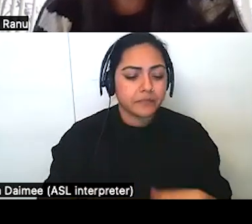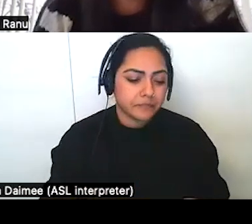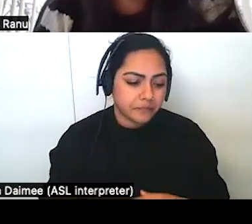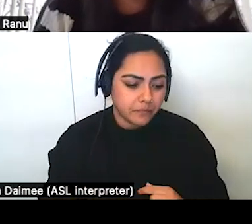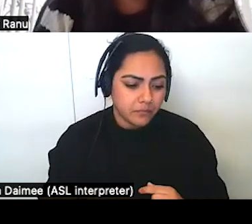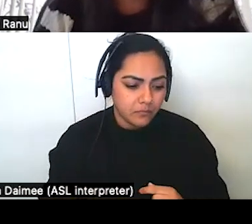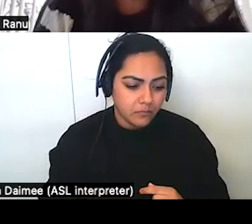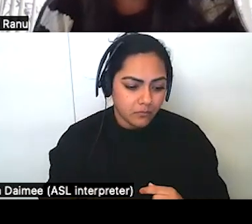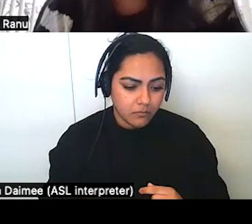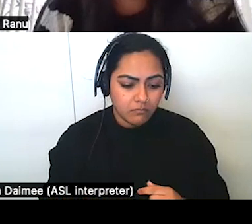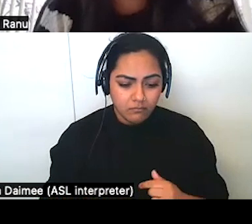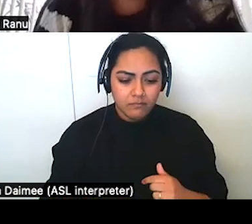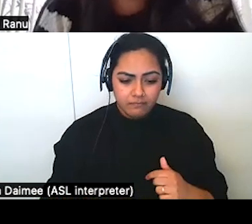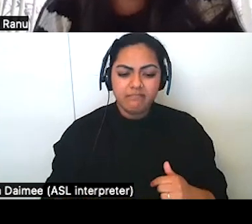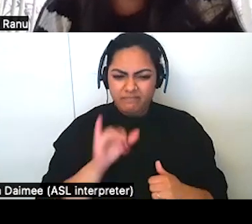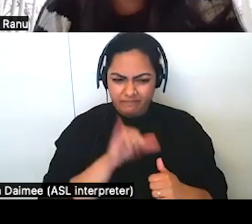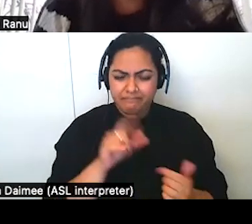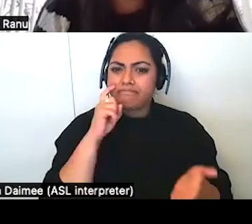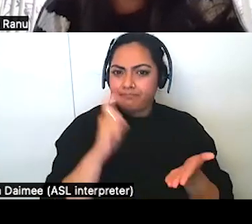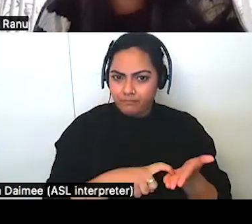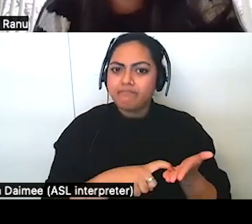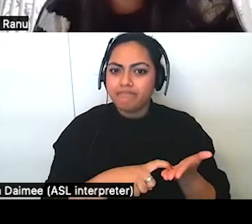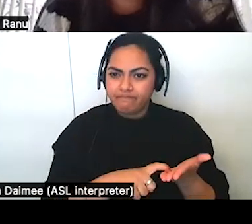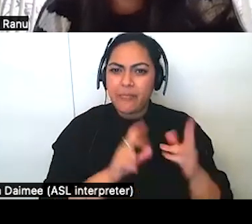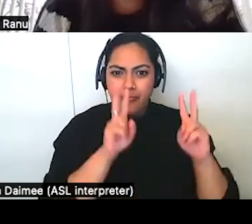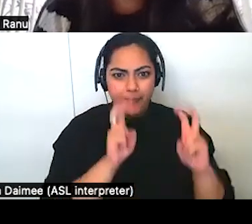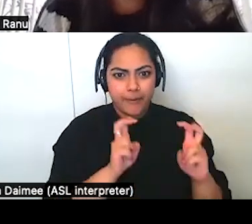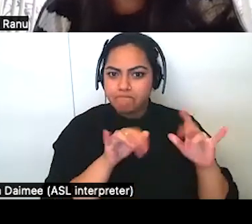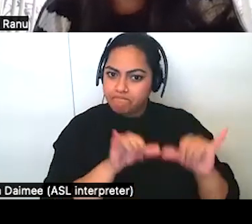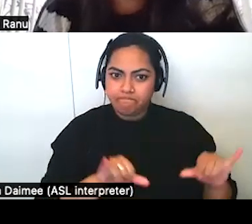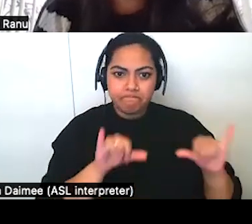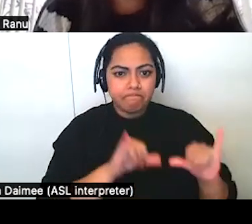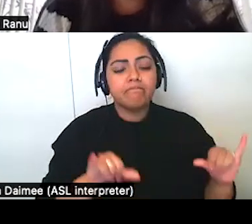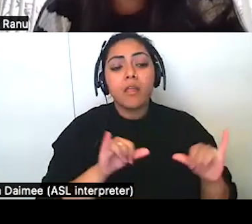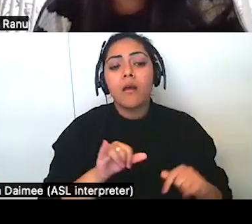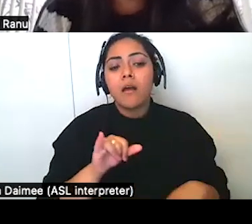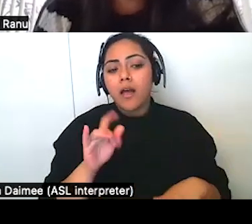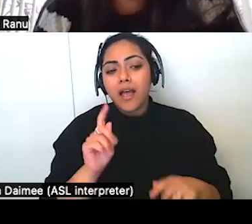a consistent theme for current and future titles. Conscious gifting such as furoshiki gift wrapping